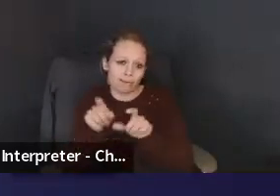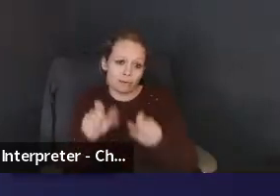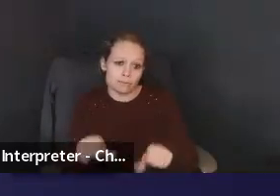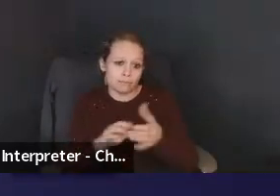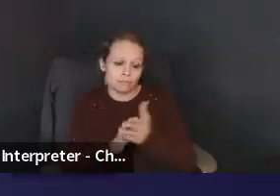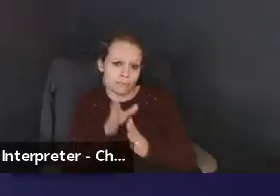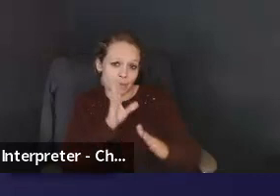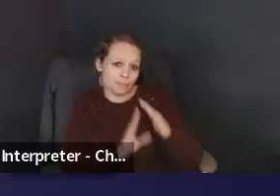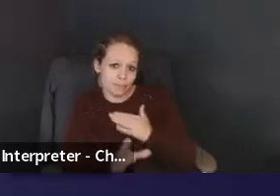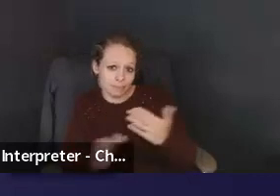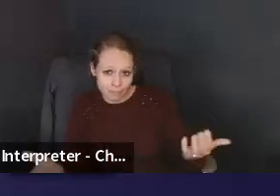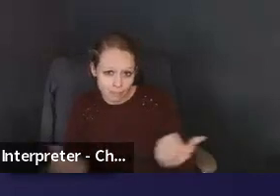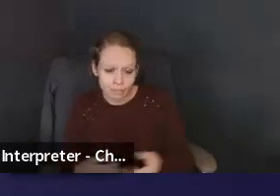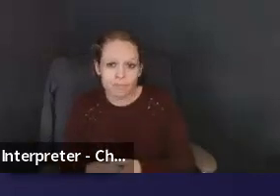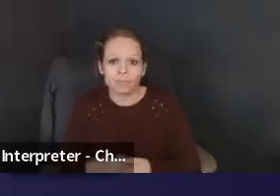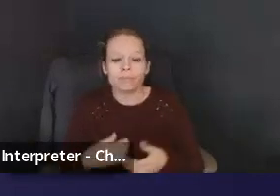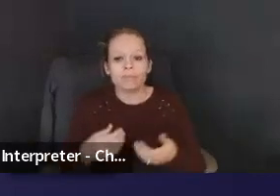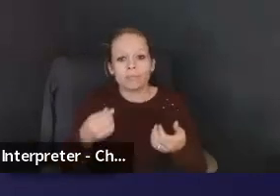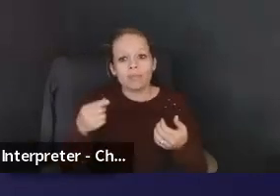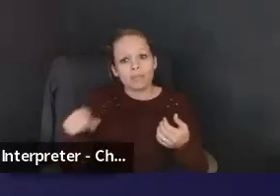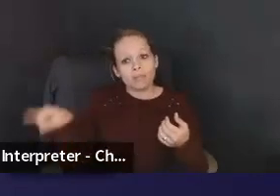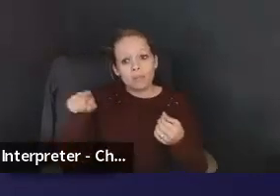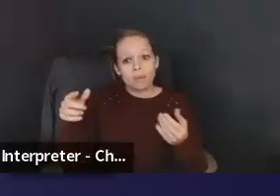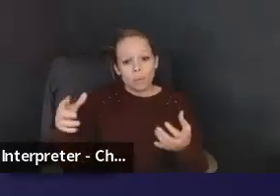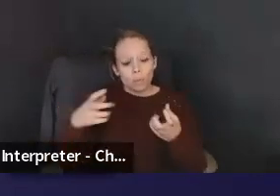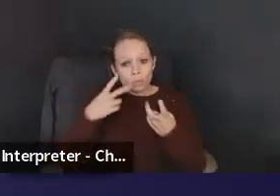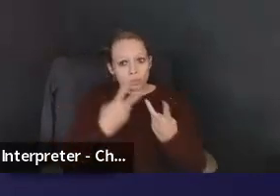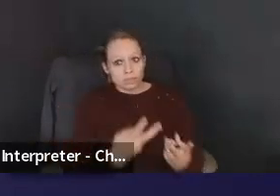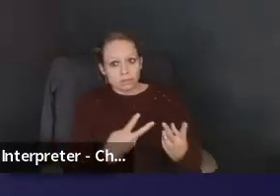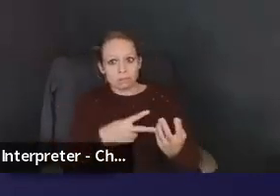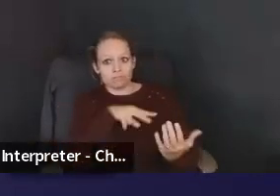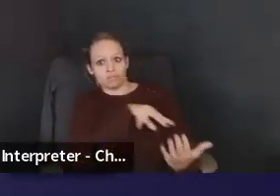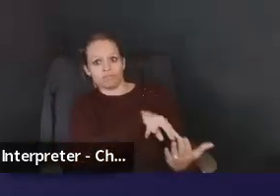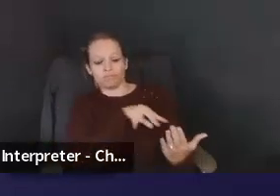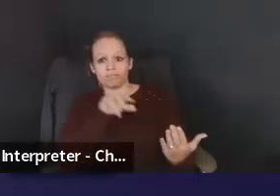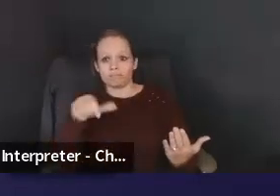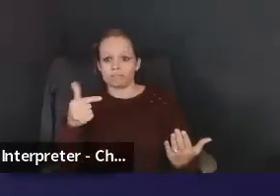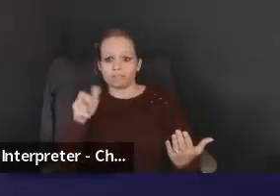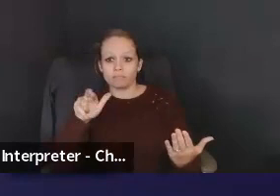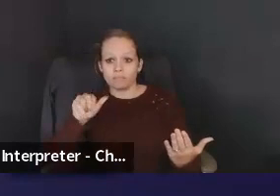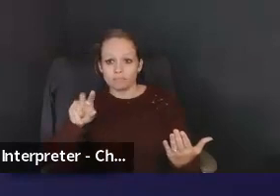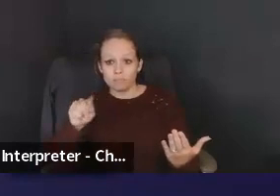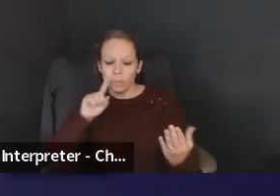bragging I guess. And they want to see that the grant is going to a place that has the capacity,